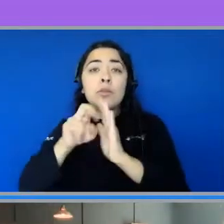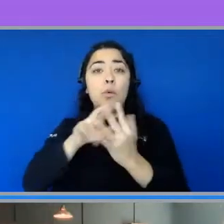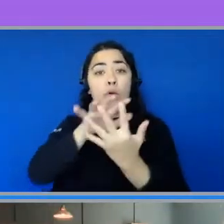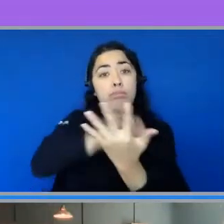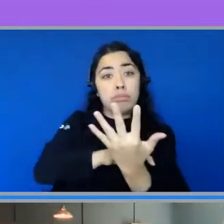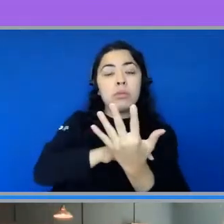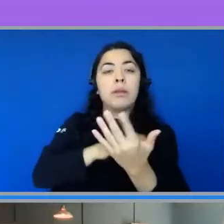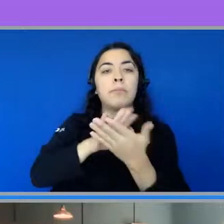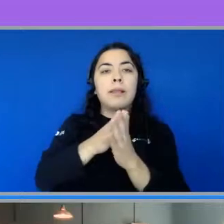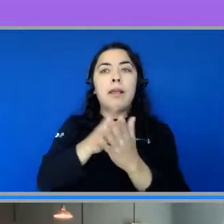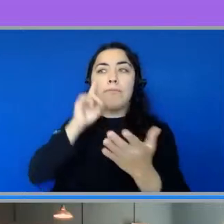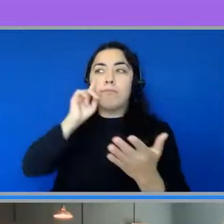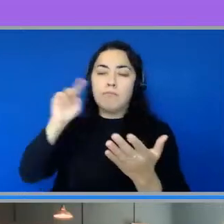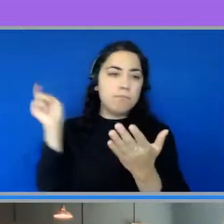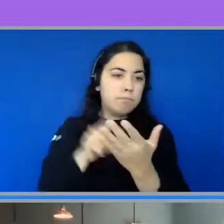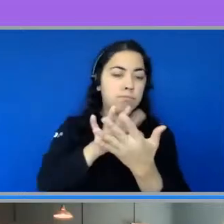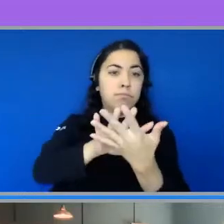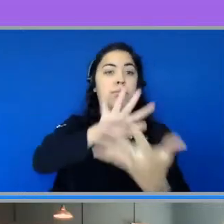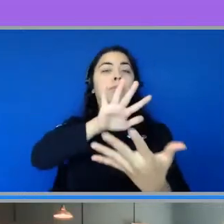or on a screen, distinguishable from other objects in the